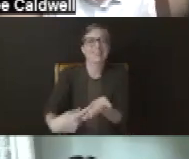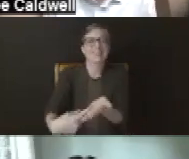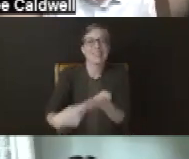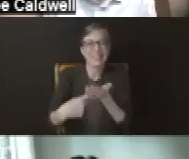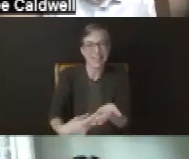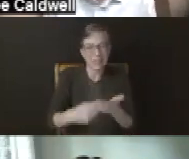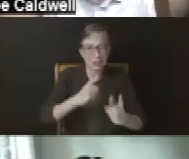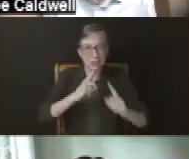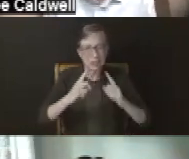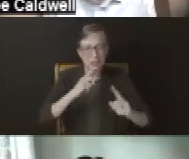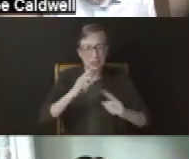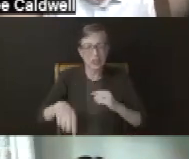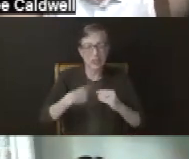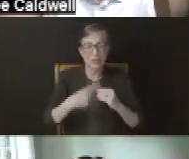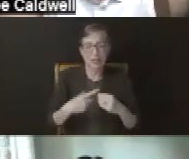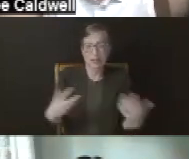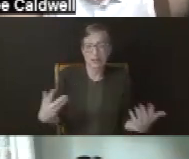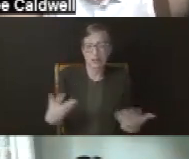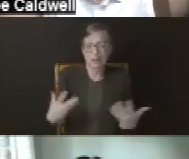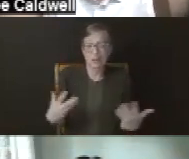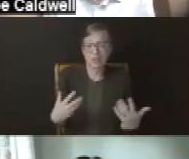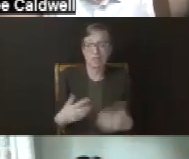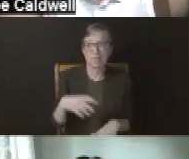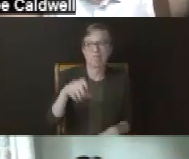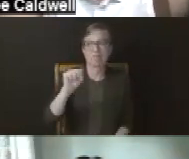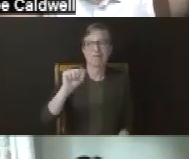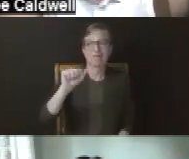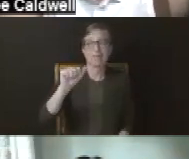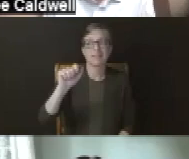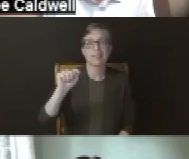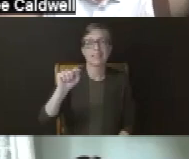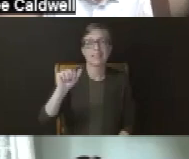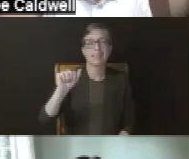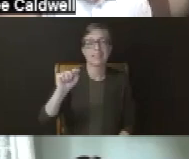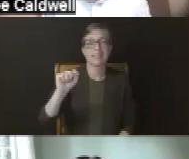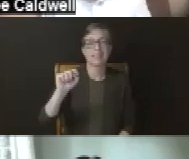the state of science in community living policy research.